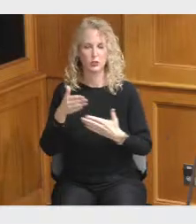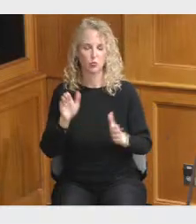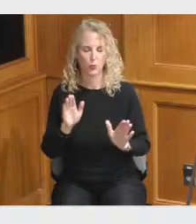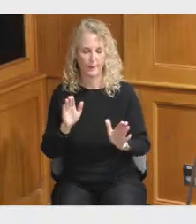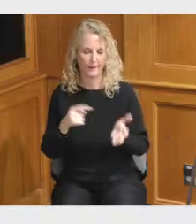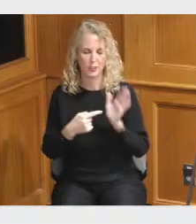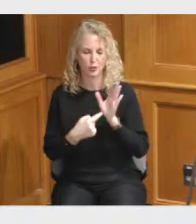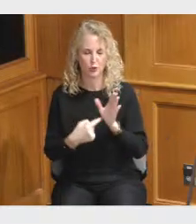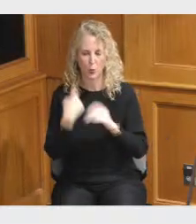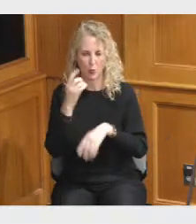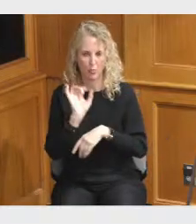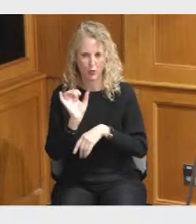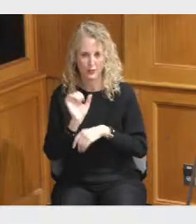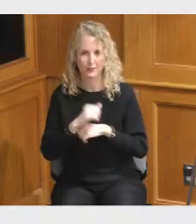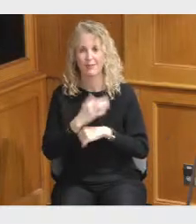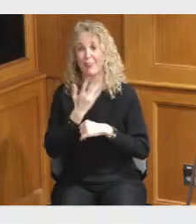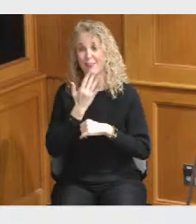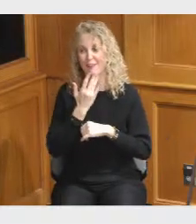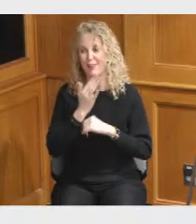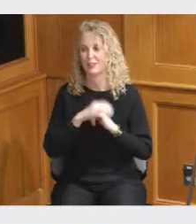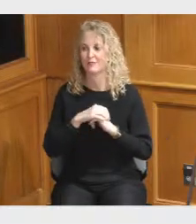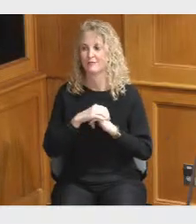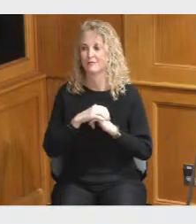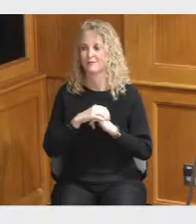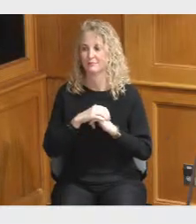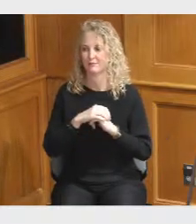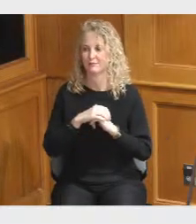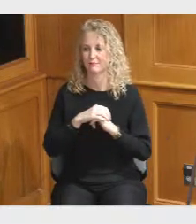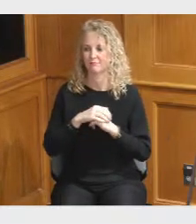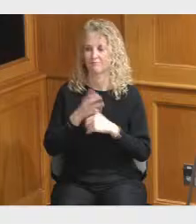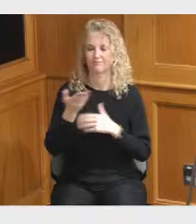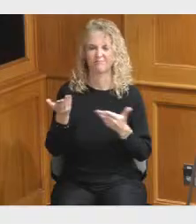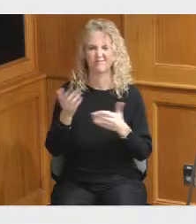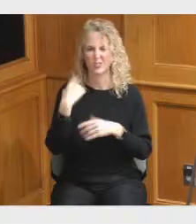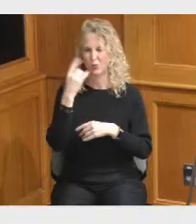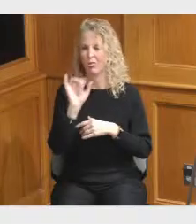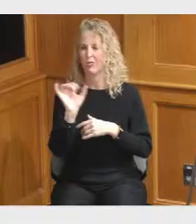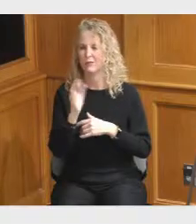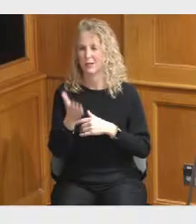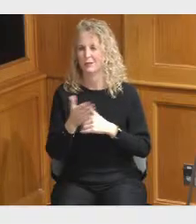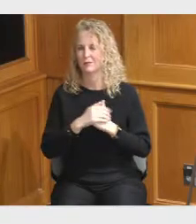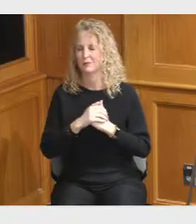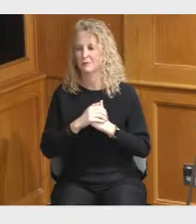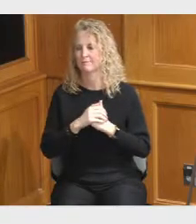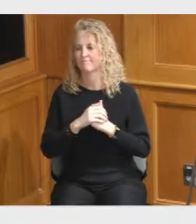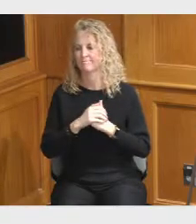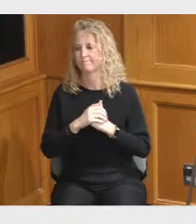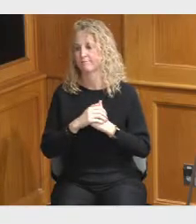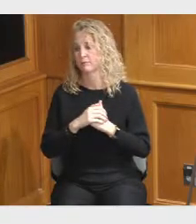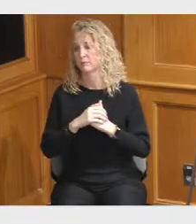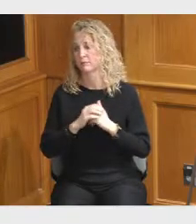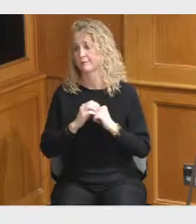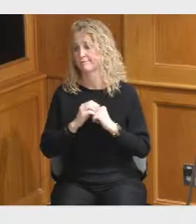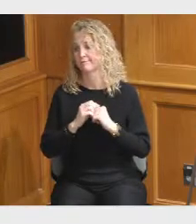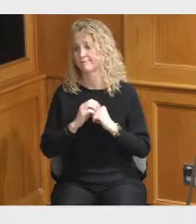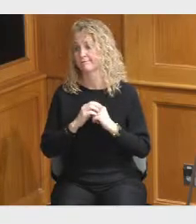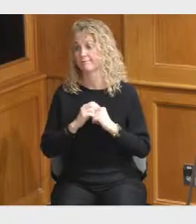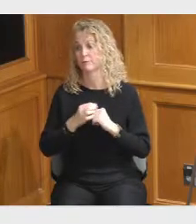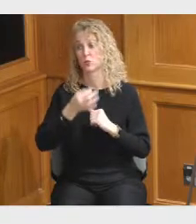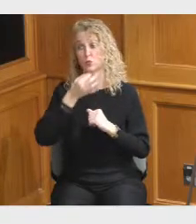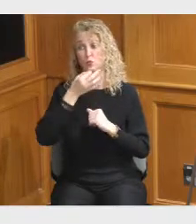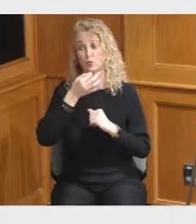a idea of the color scheme and finishes that are going in currently ly upcoming we have the